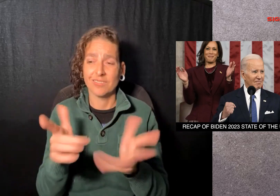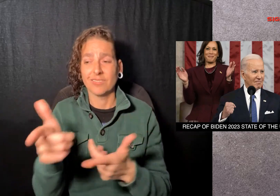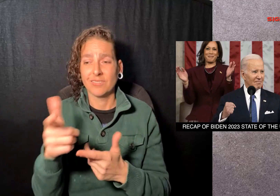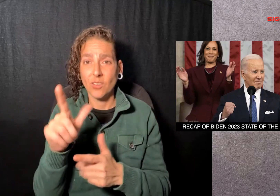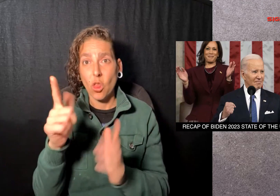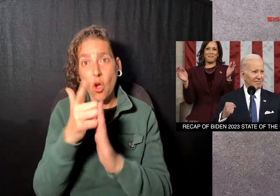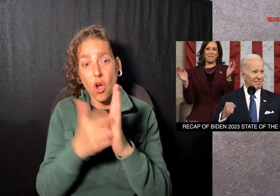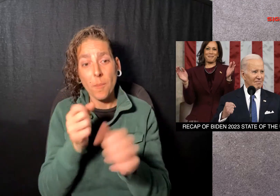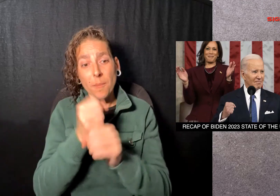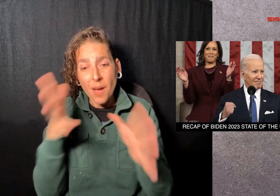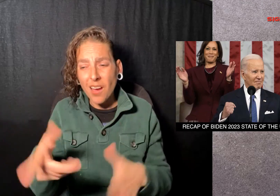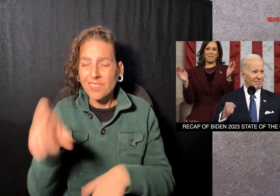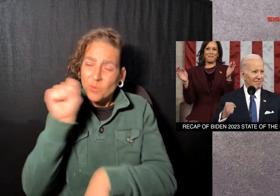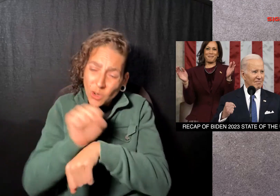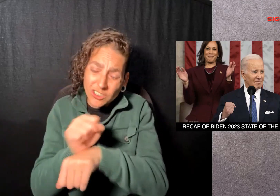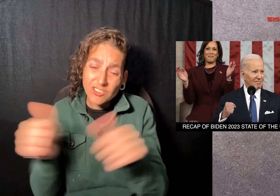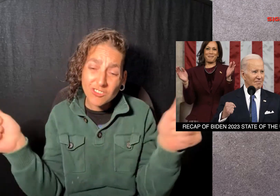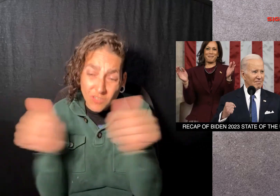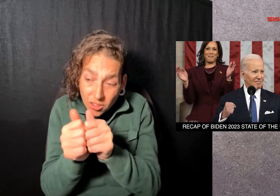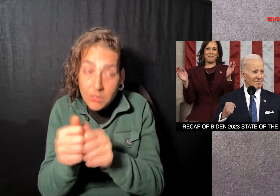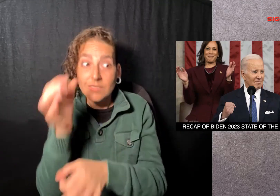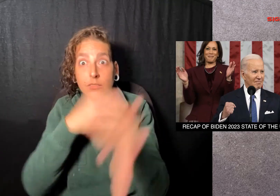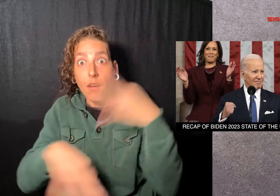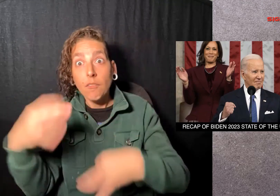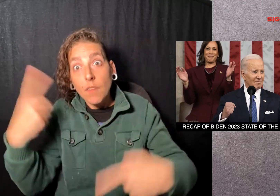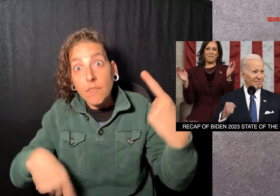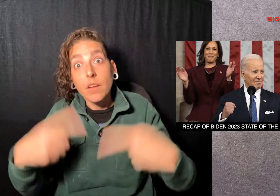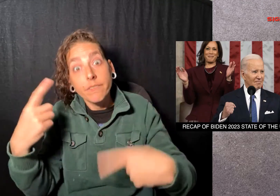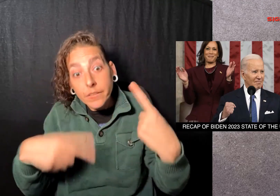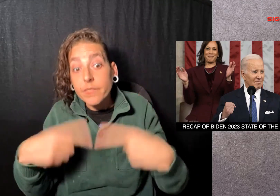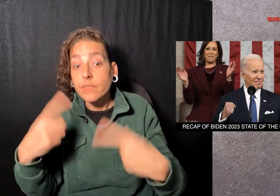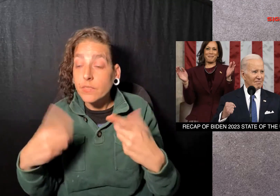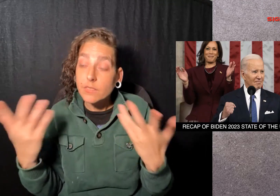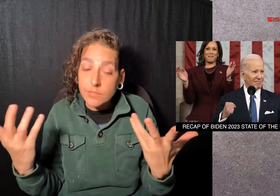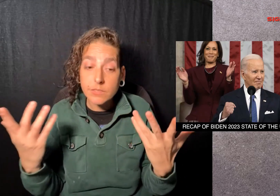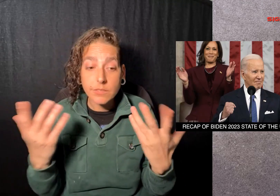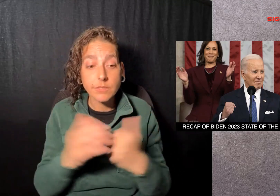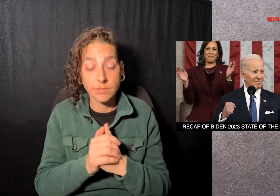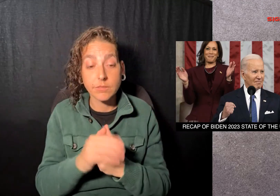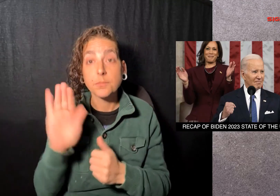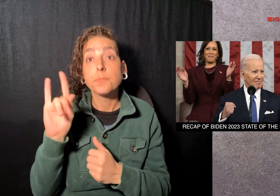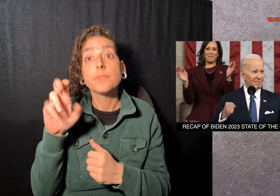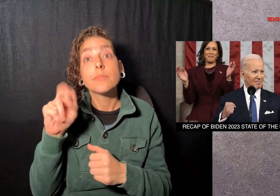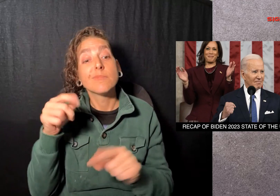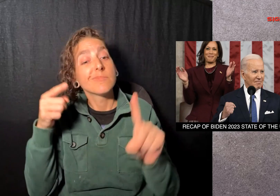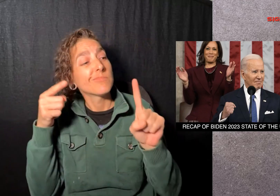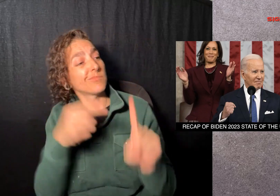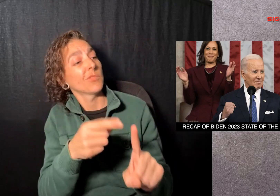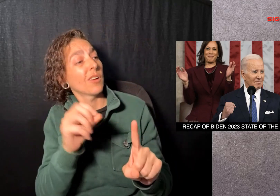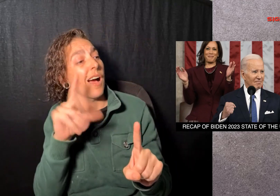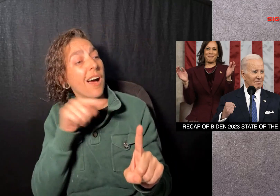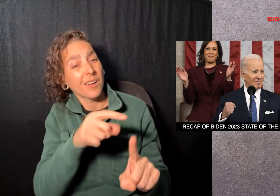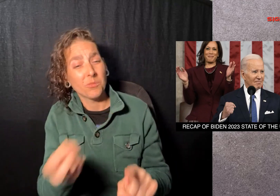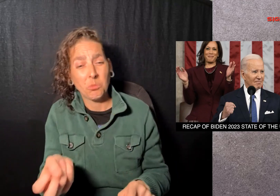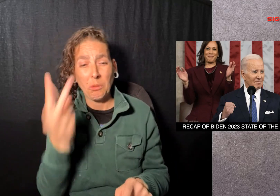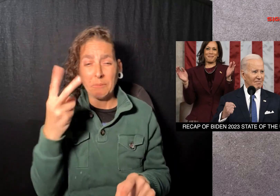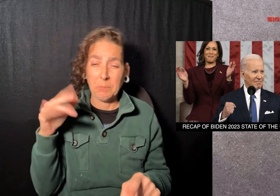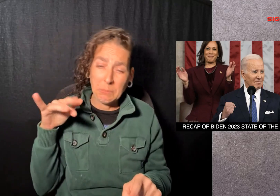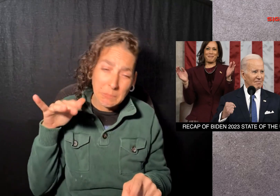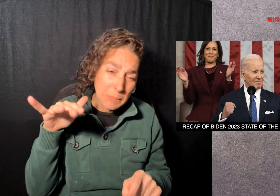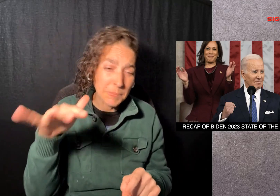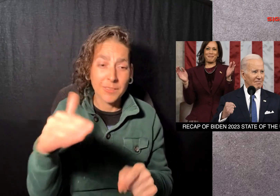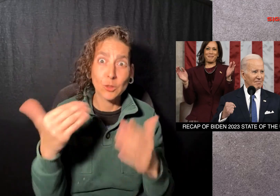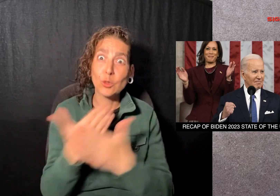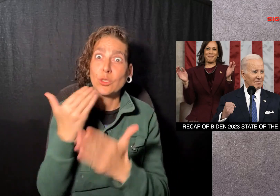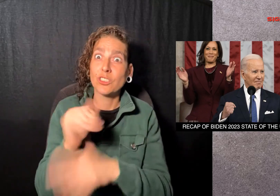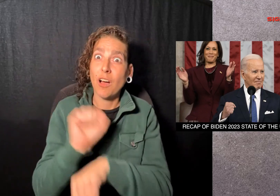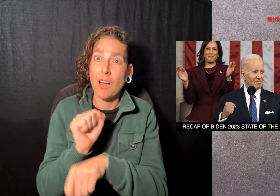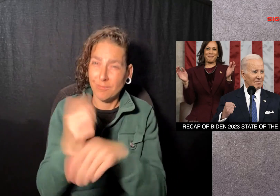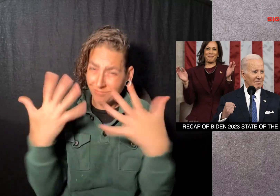fighting Biden pointed out that 12 million new jobs